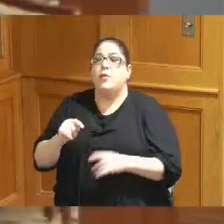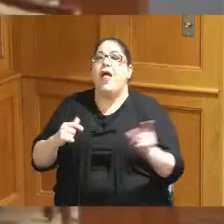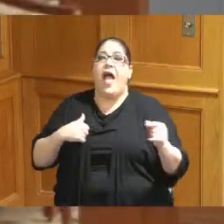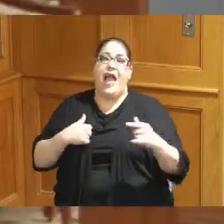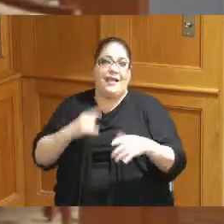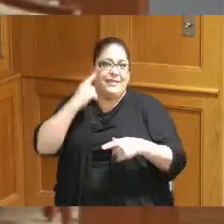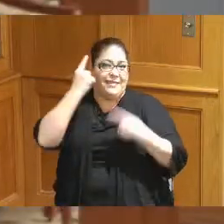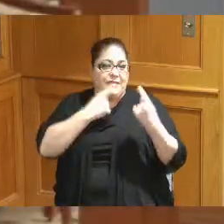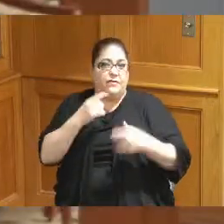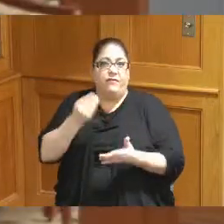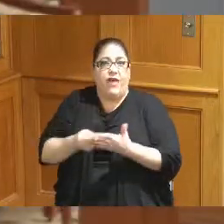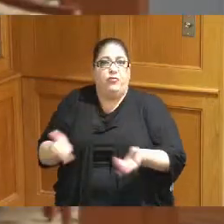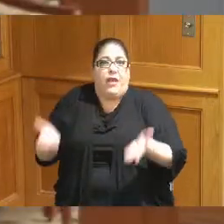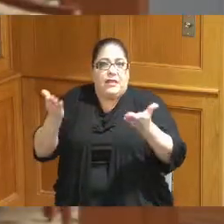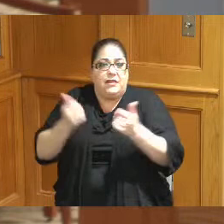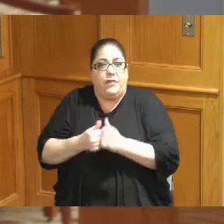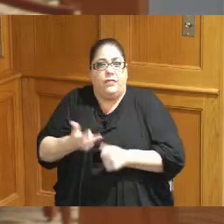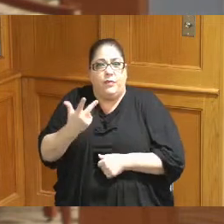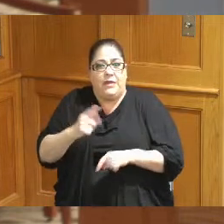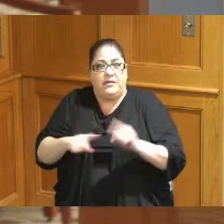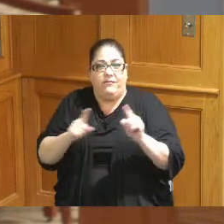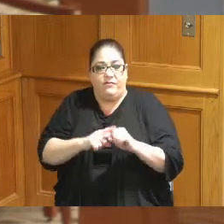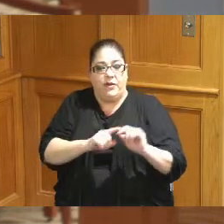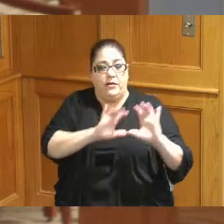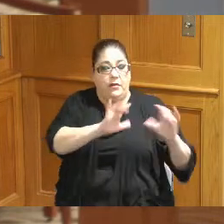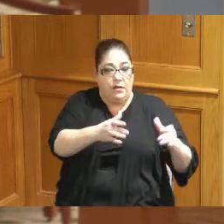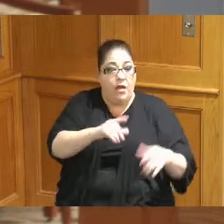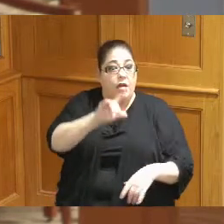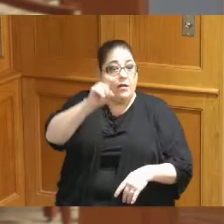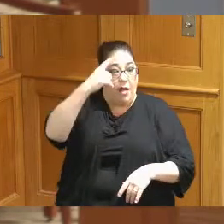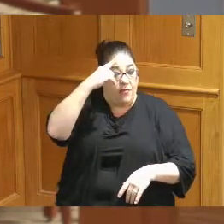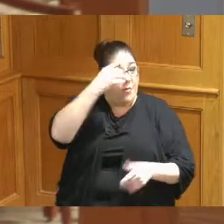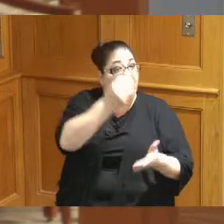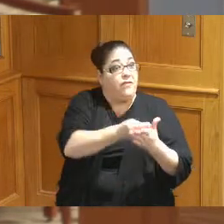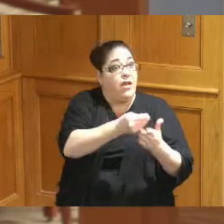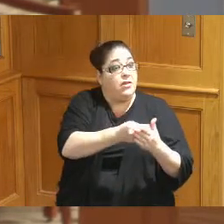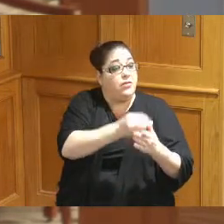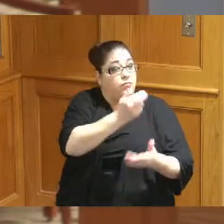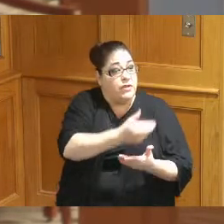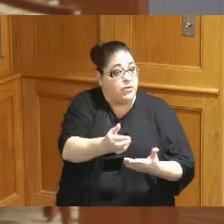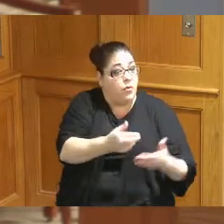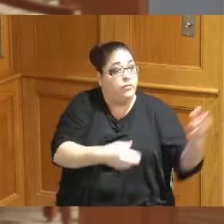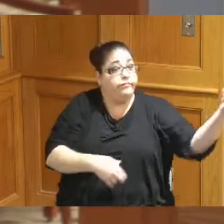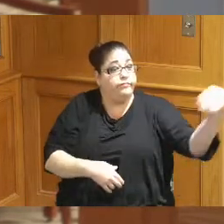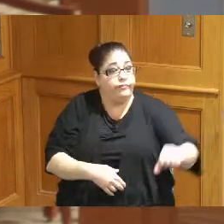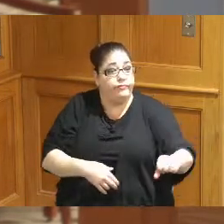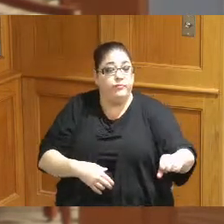can go out and find a government funding resource to fill a gap in the system you can do a grant to